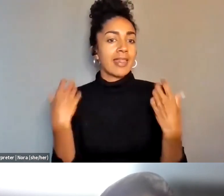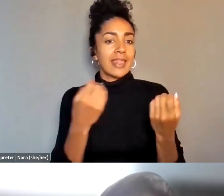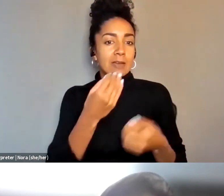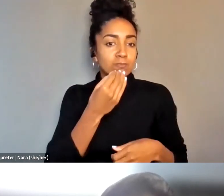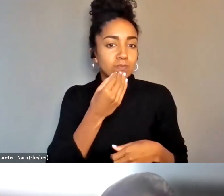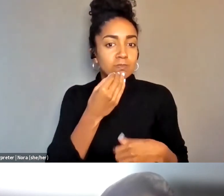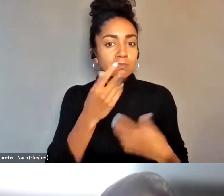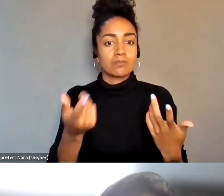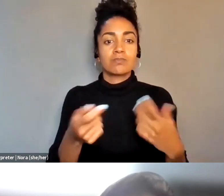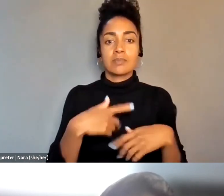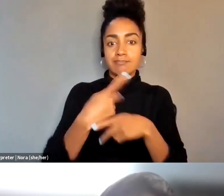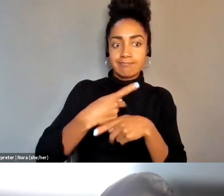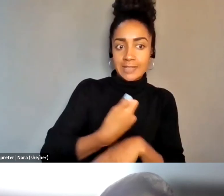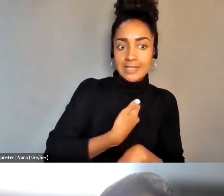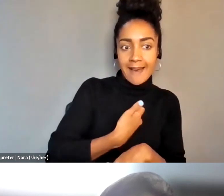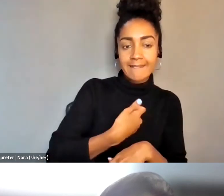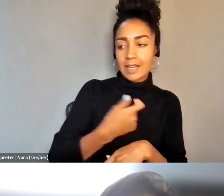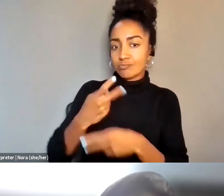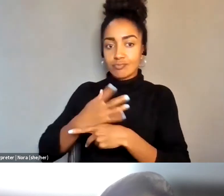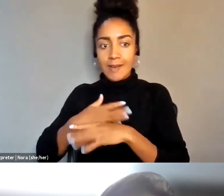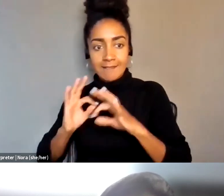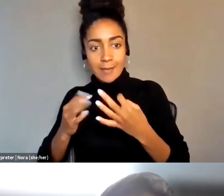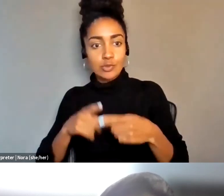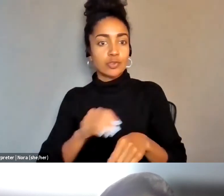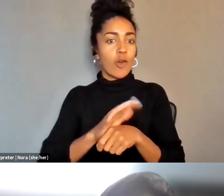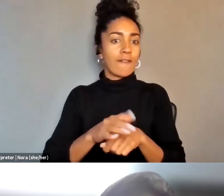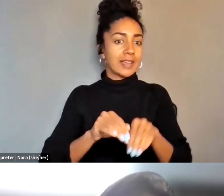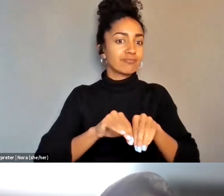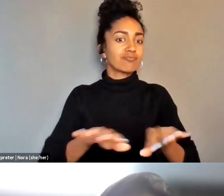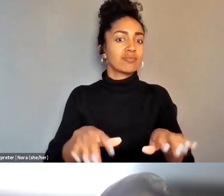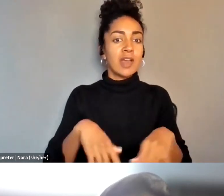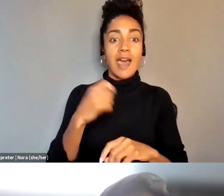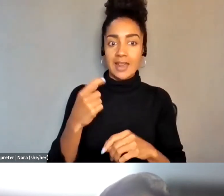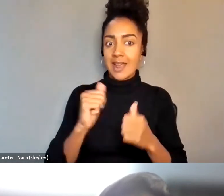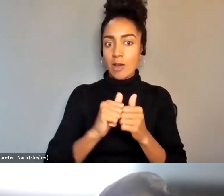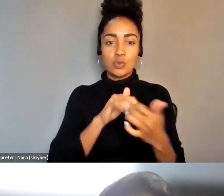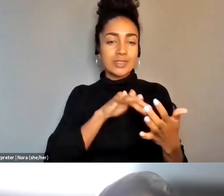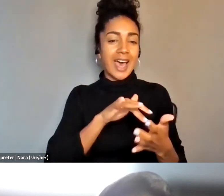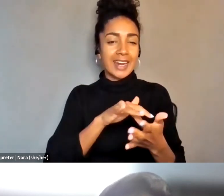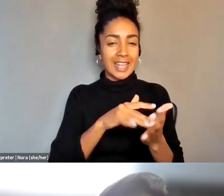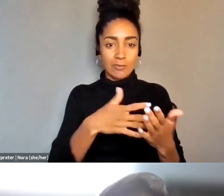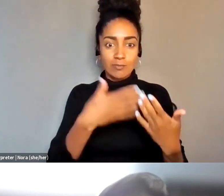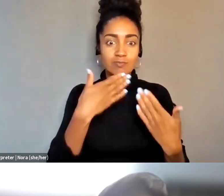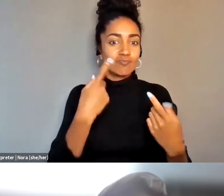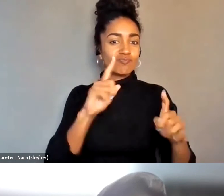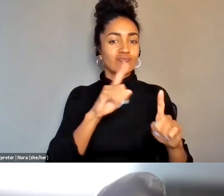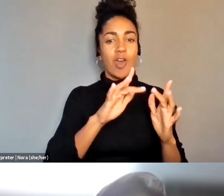during COVID-19, and how to study effectively online. I can't wait until we can be back in school,